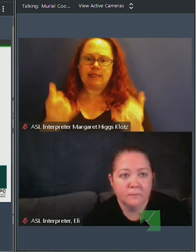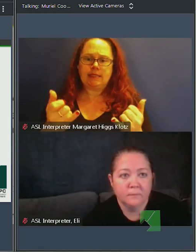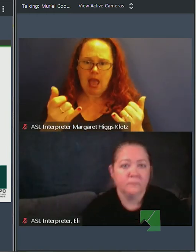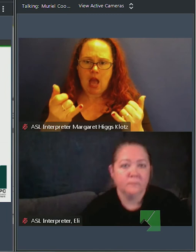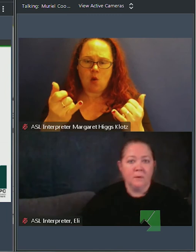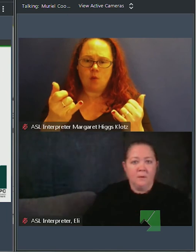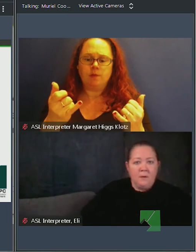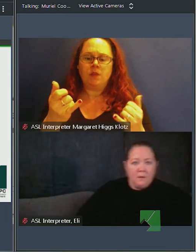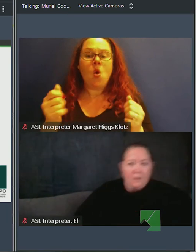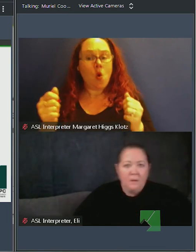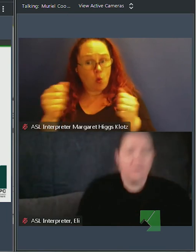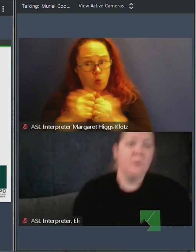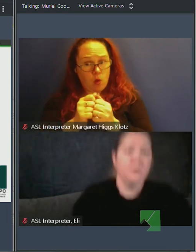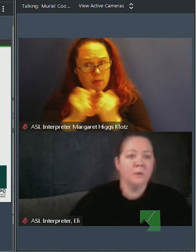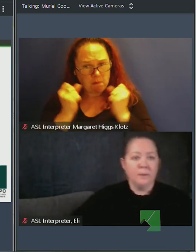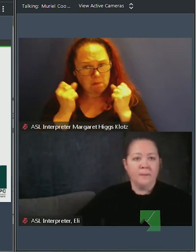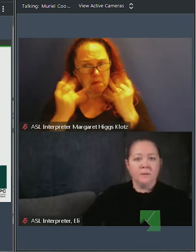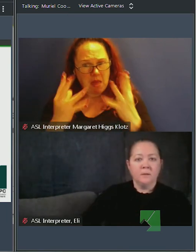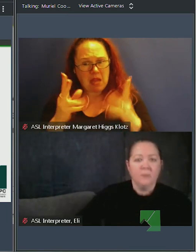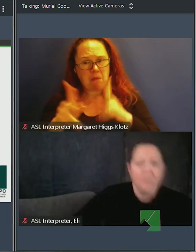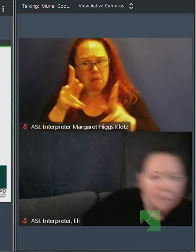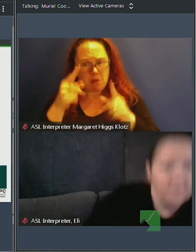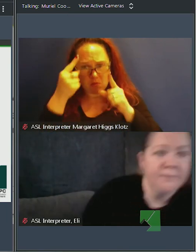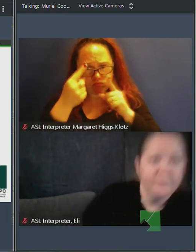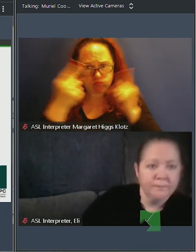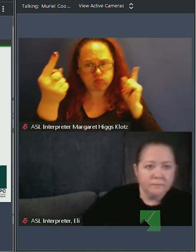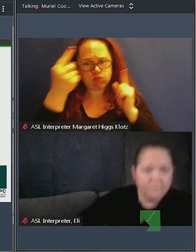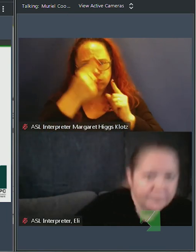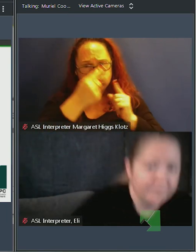which has emerged because of this facility being built,